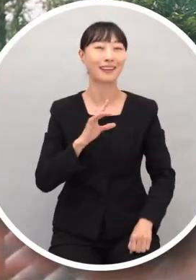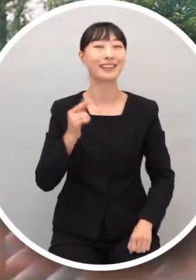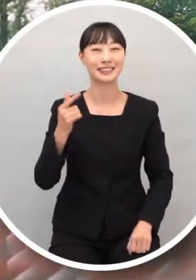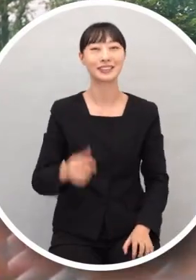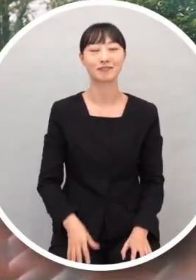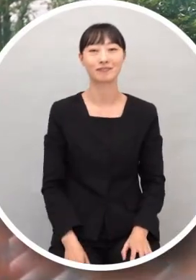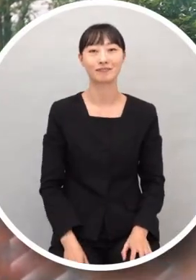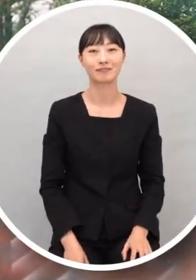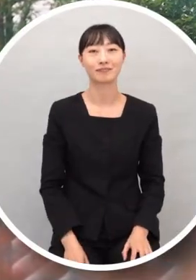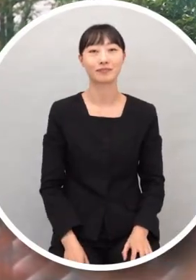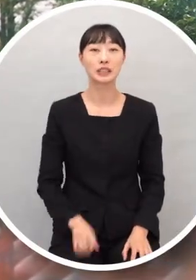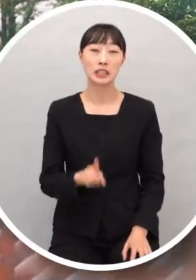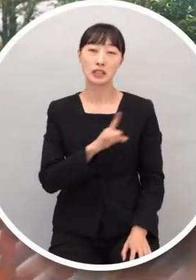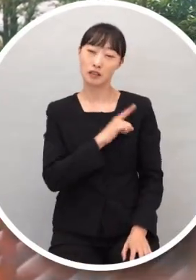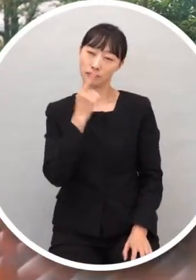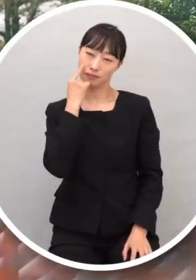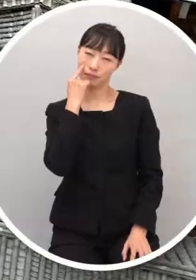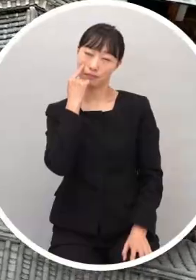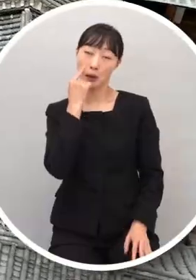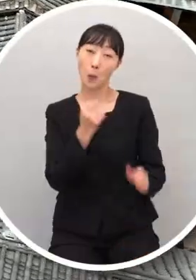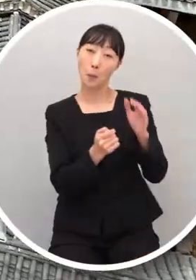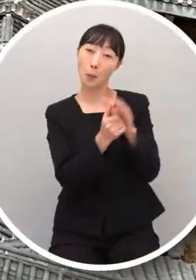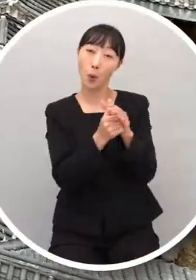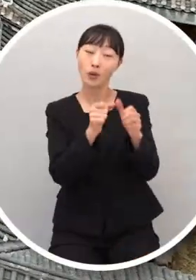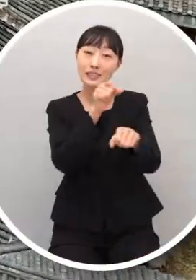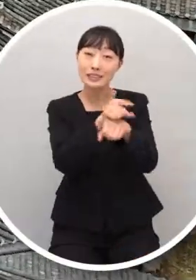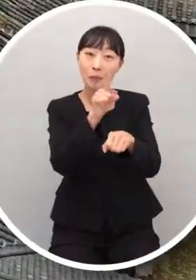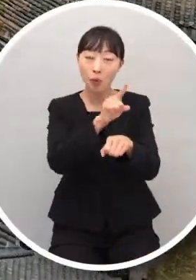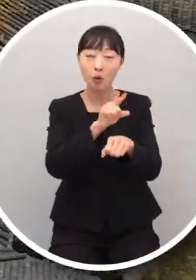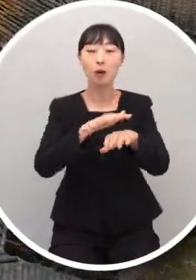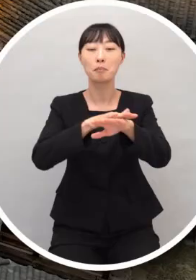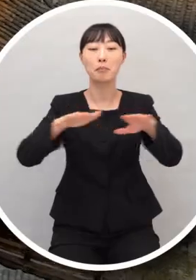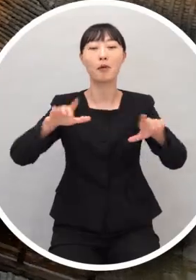The most unique feature of the dosi hanok is its layout.